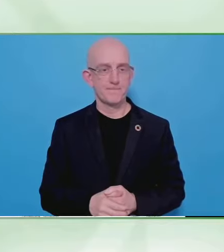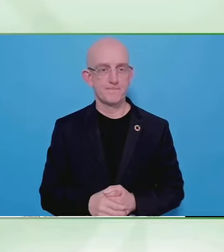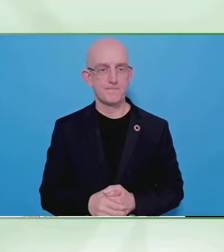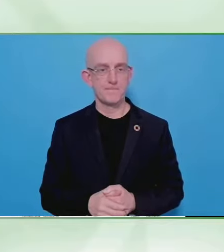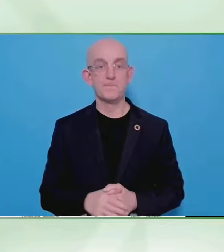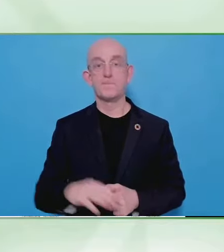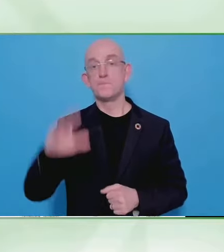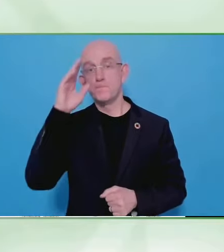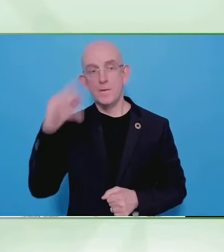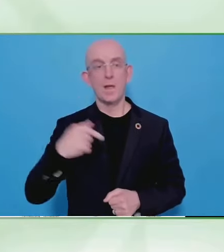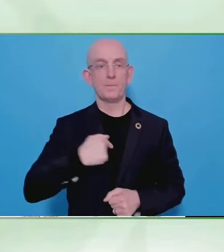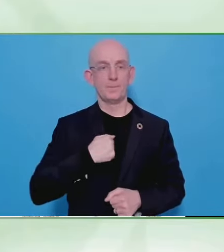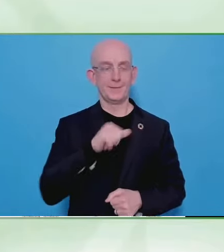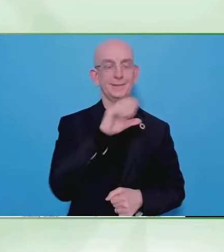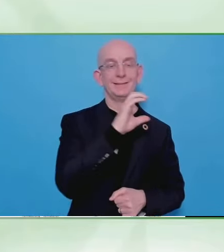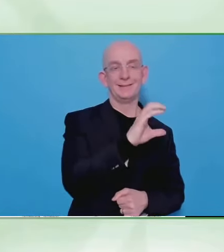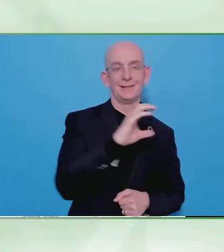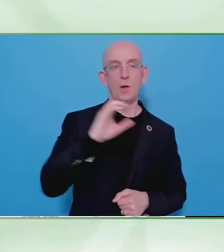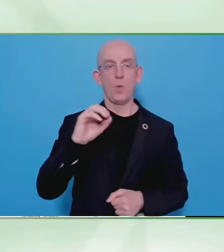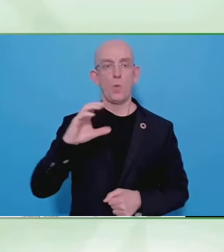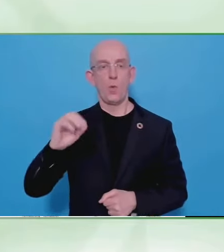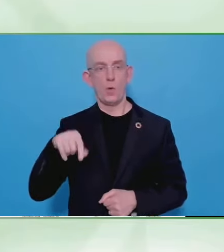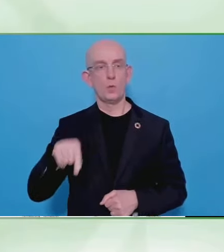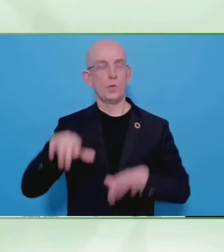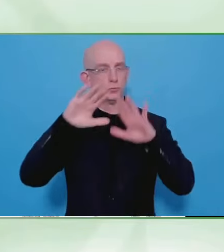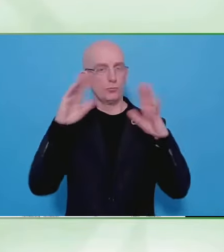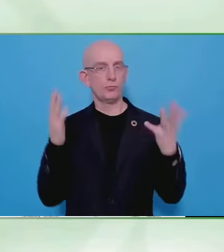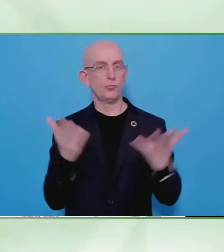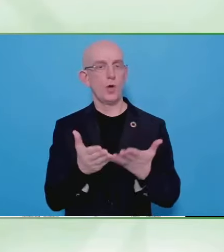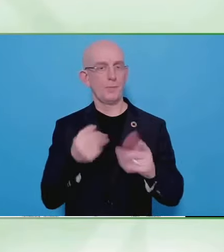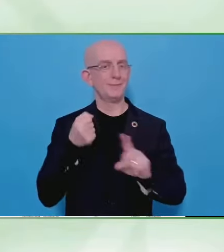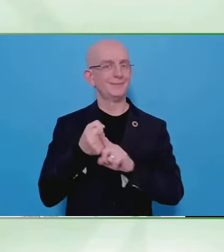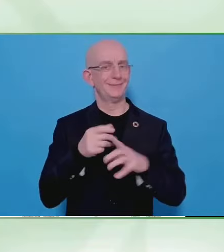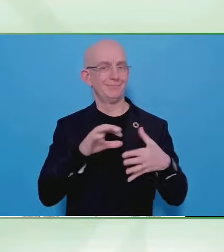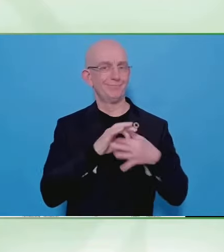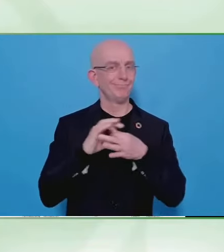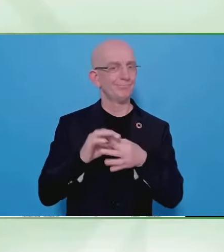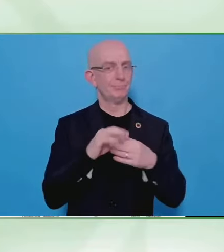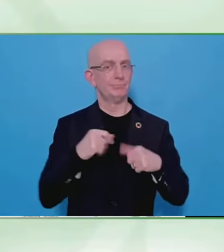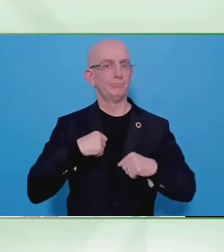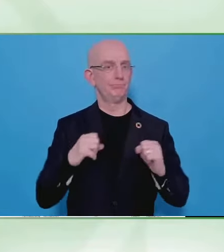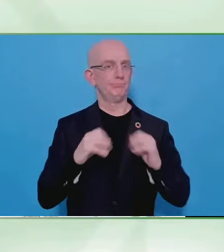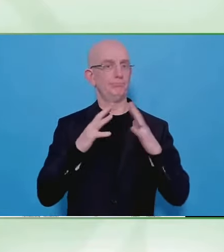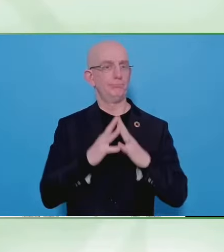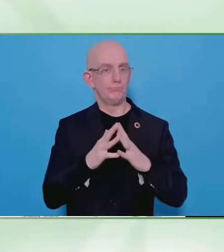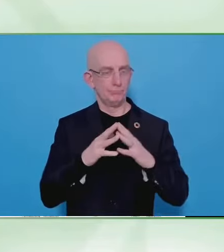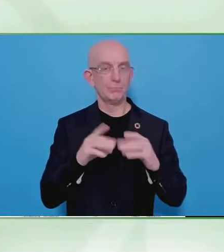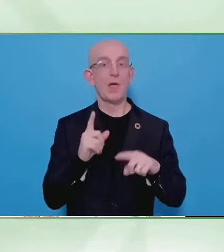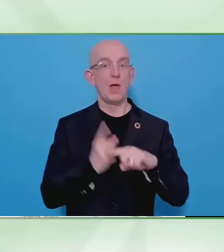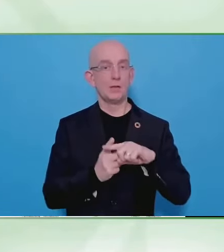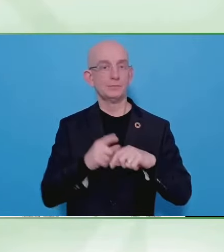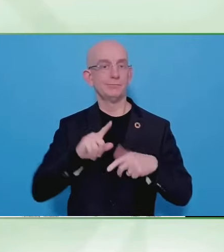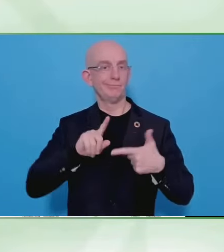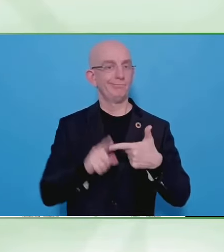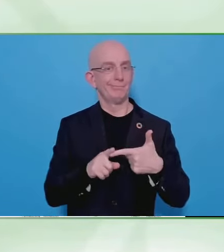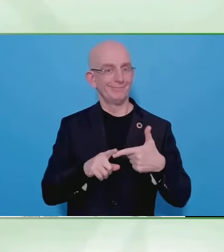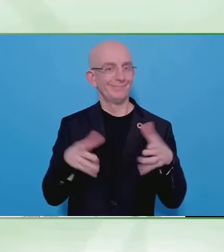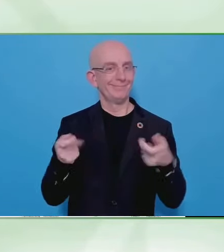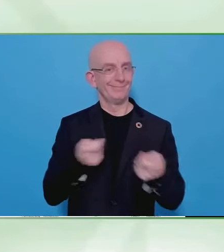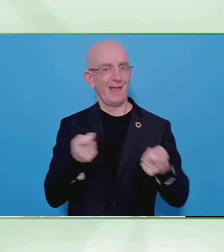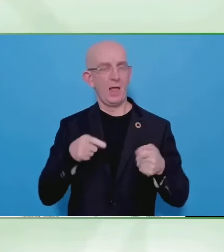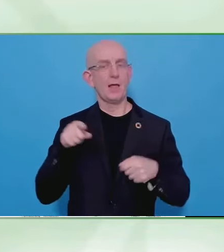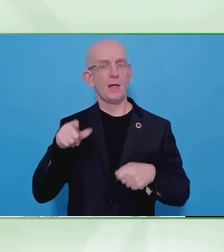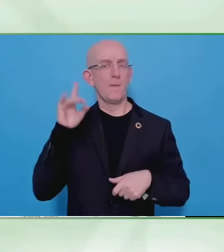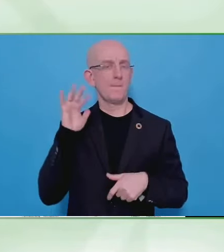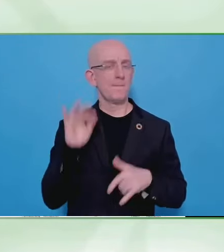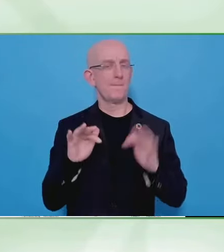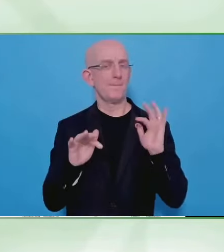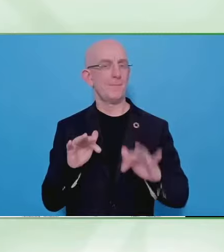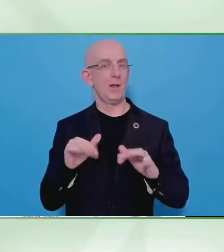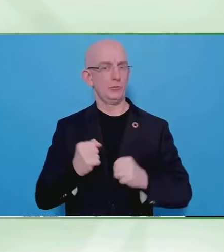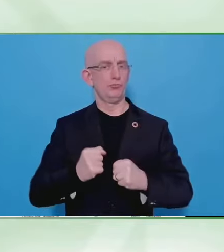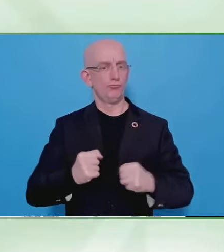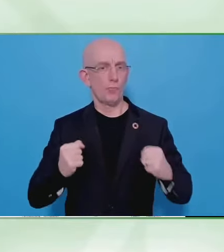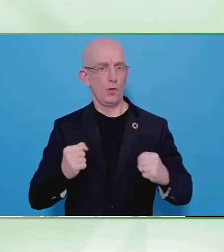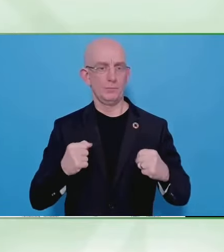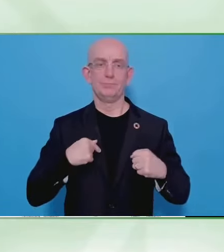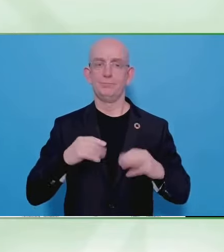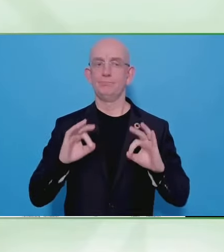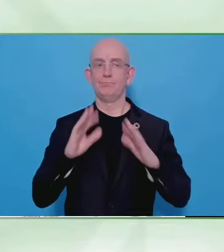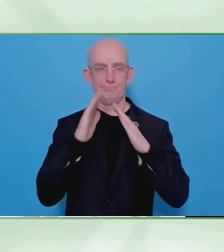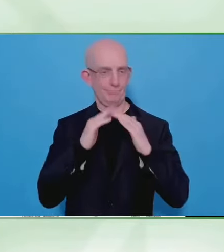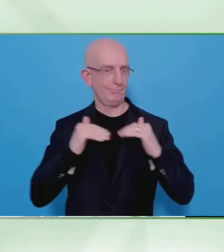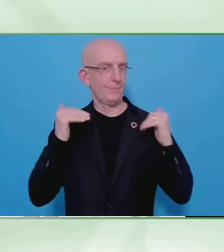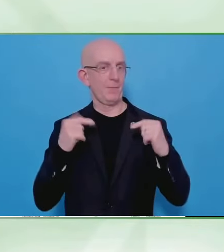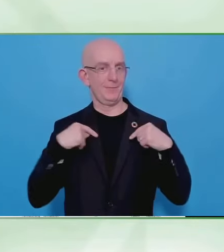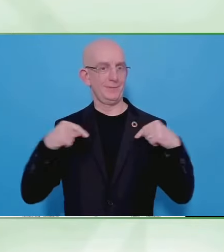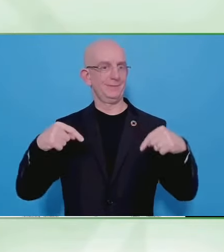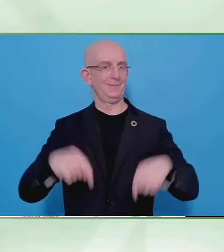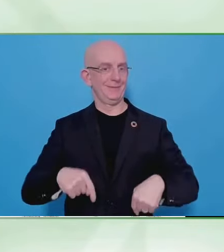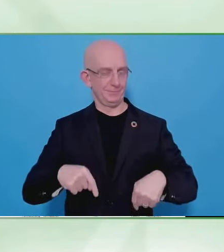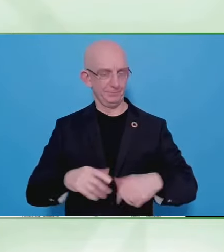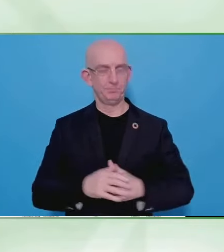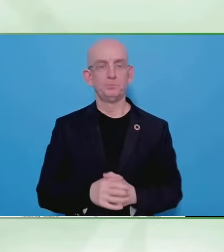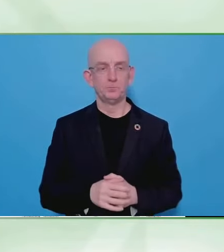I am Susan and I work in global public policy.